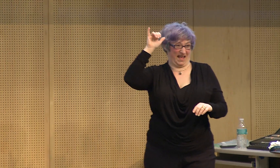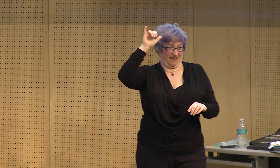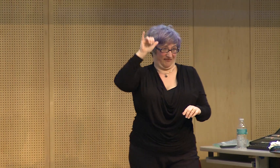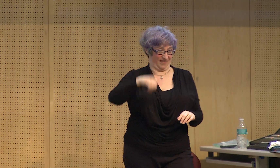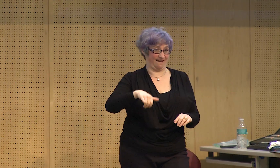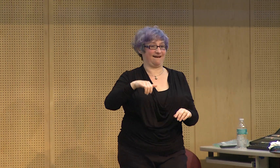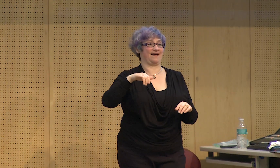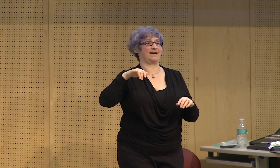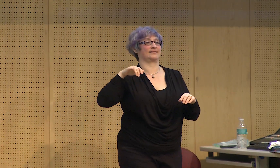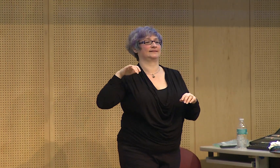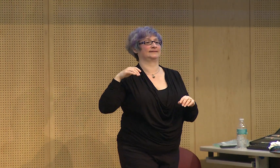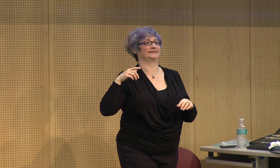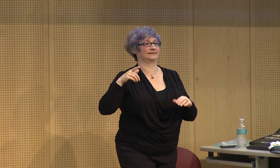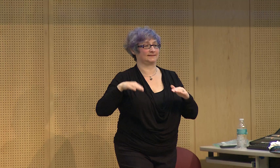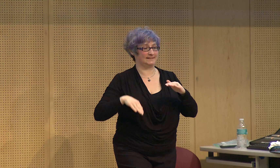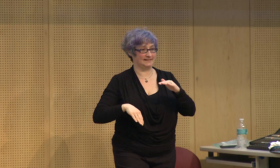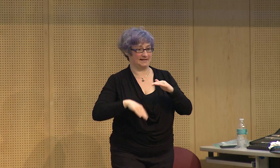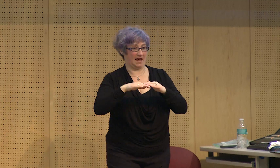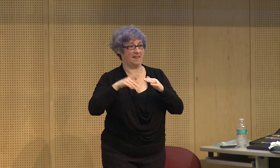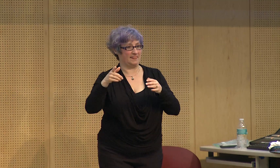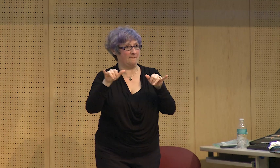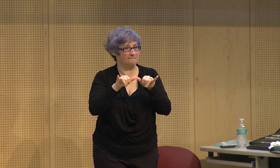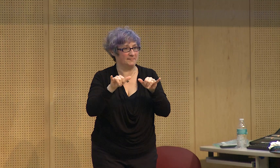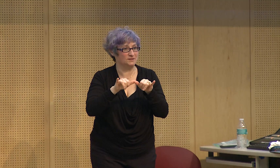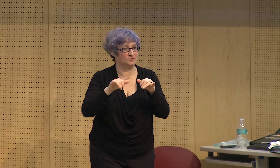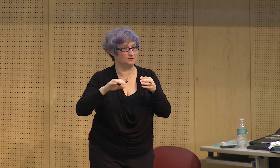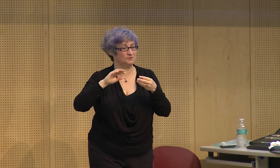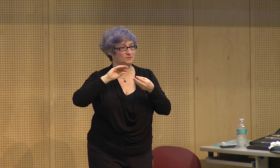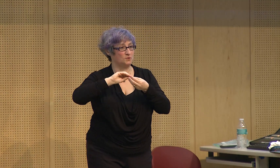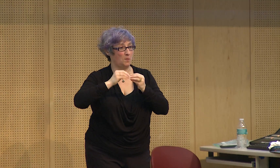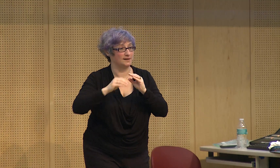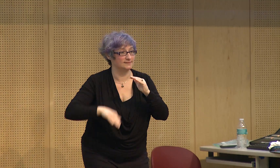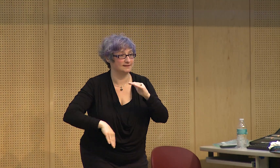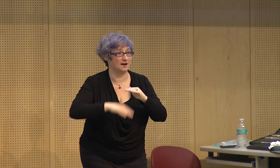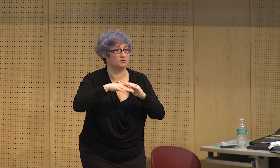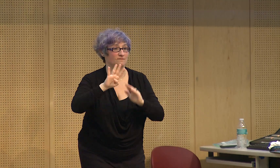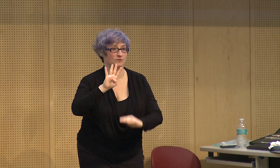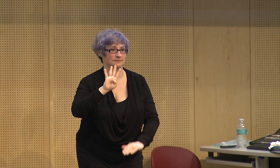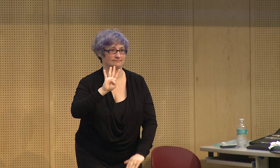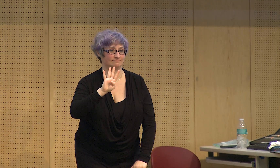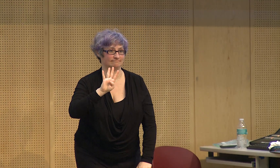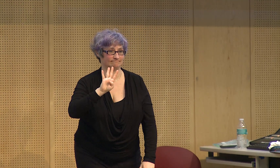was a study in which the researchers measured